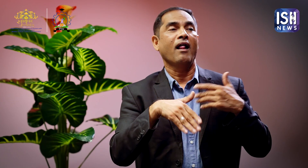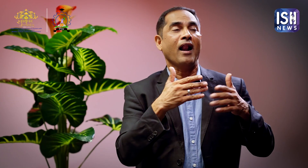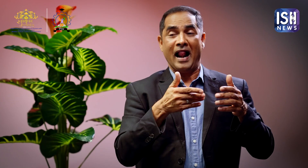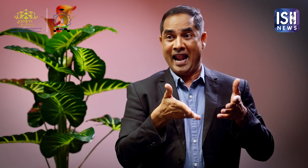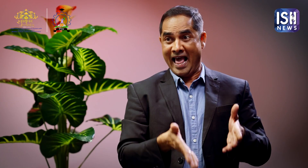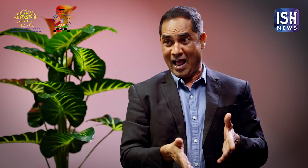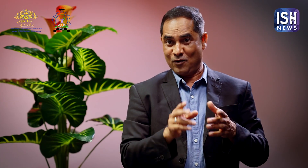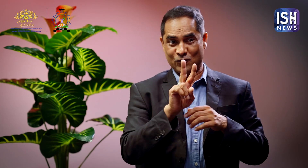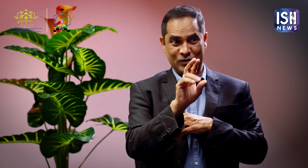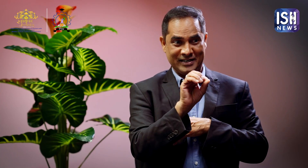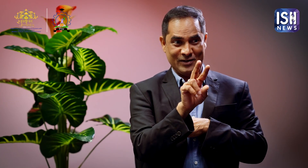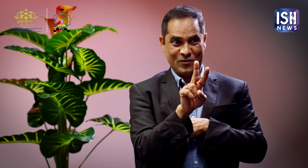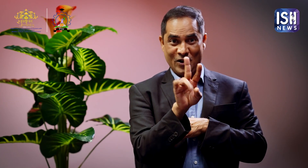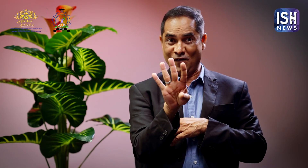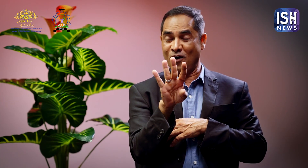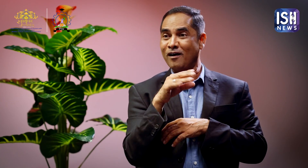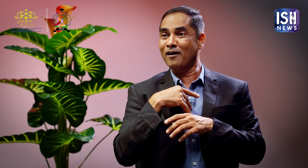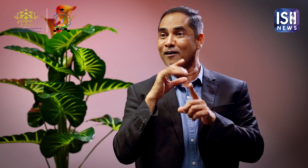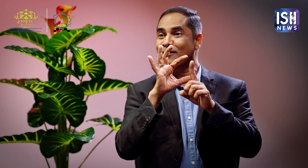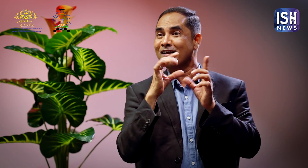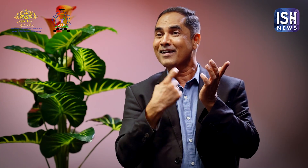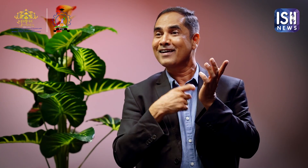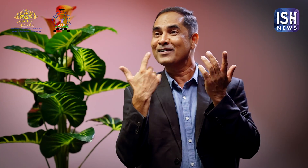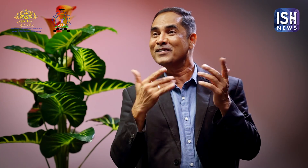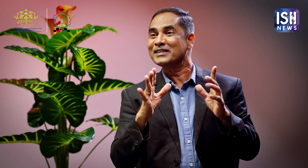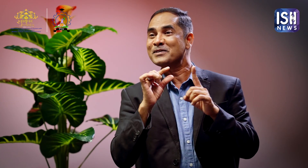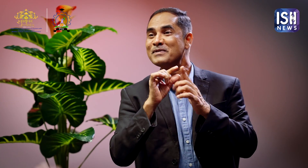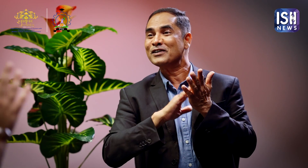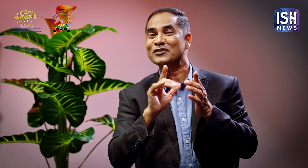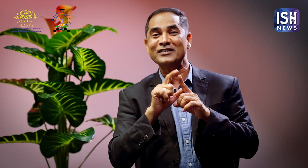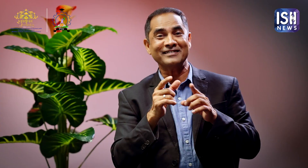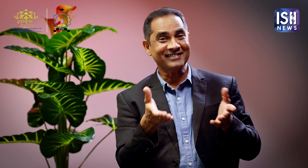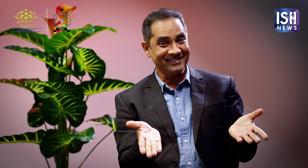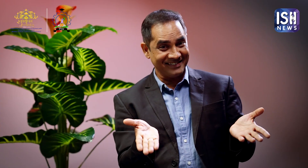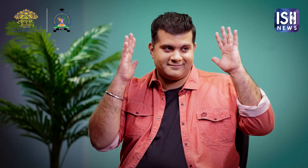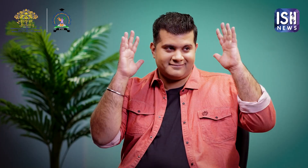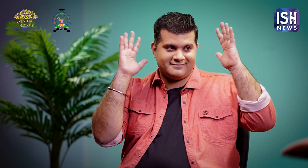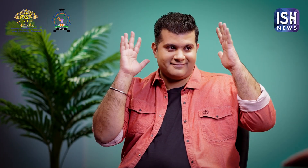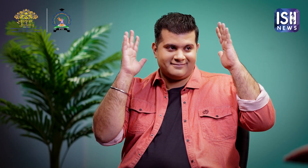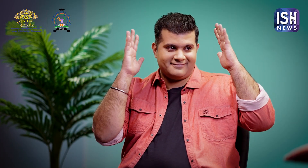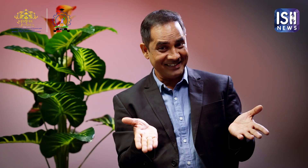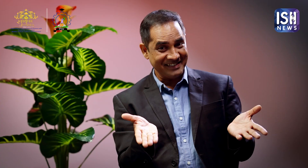And just recently, in 2024, I achieved my PhD, proudly acquiring the title "Dr." Very good!